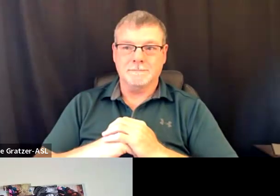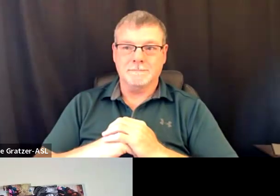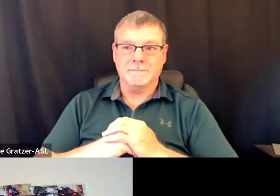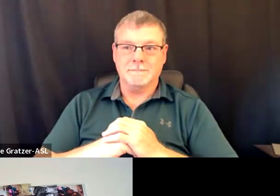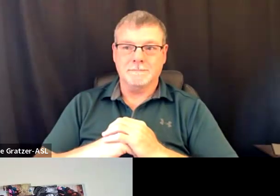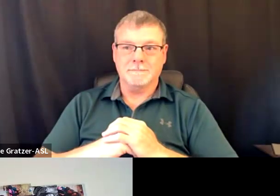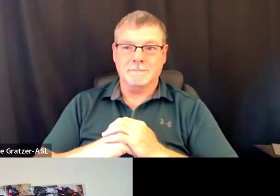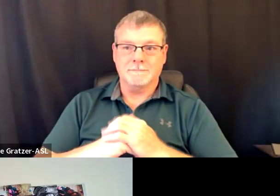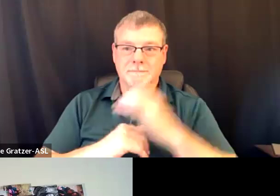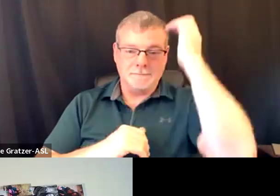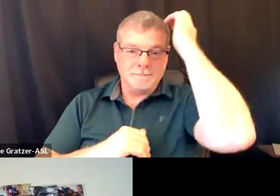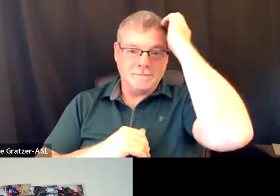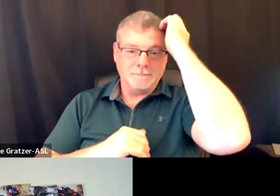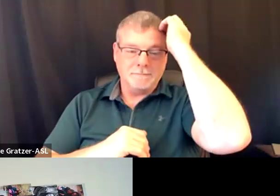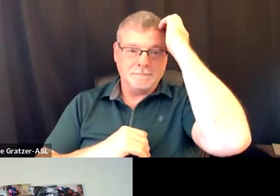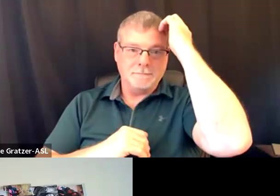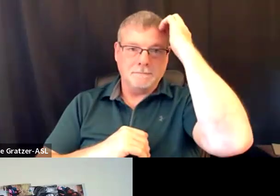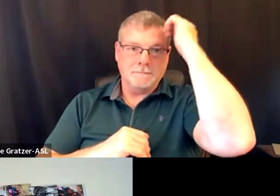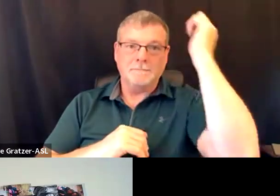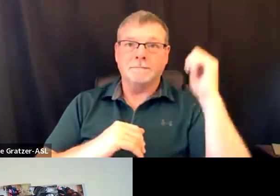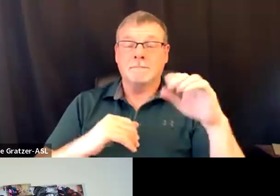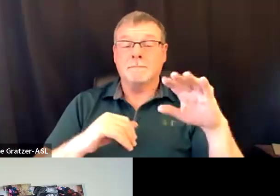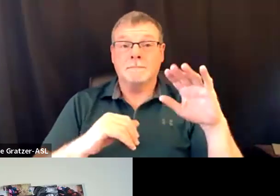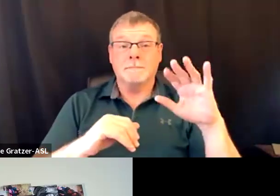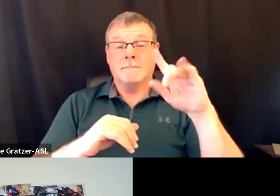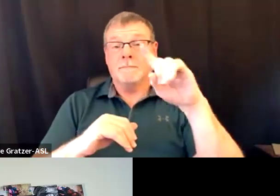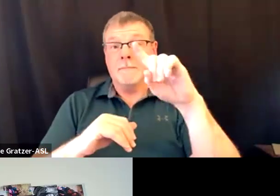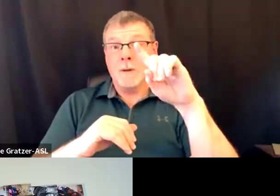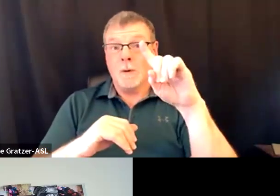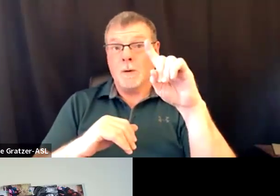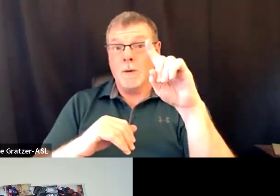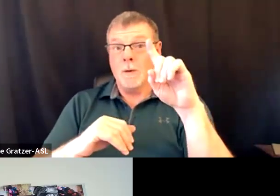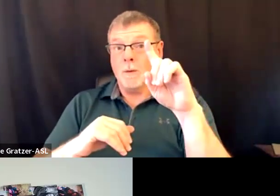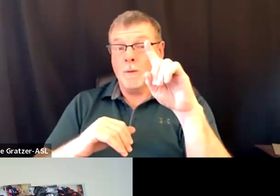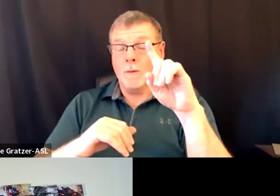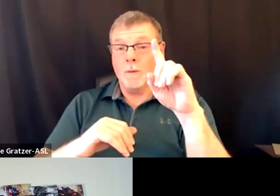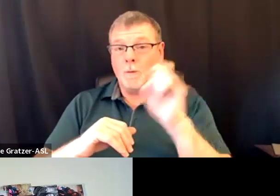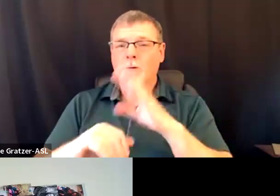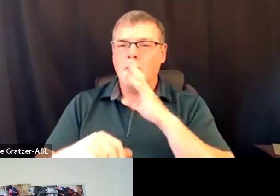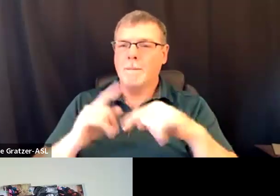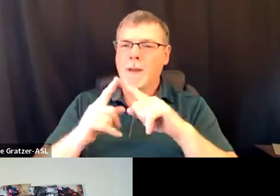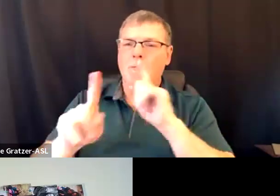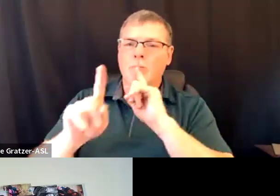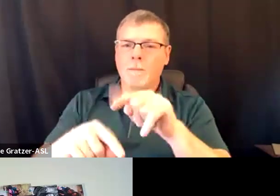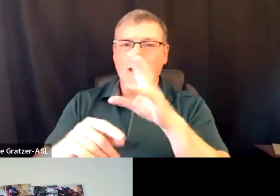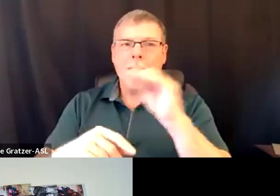Okay. Let's see. There's a question about reports and "How to get rid of percent on clients